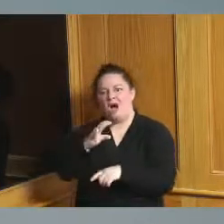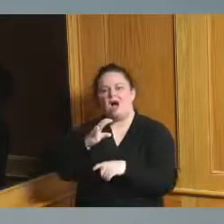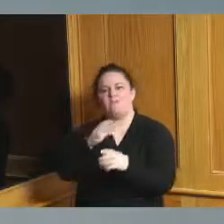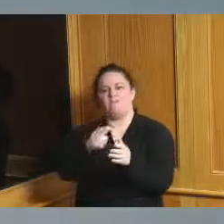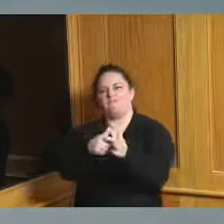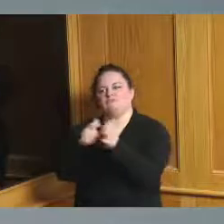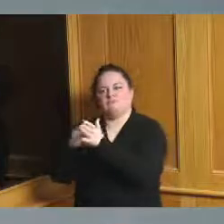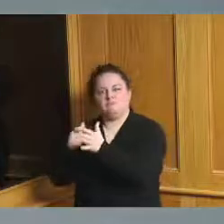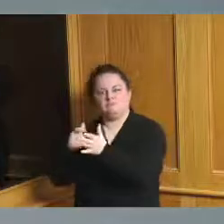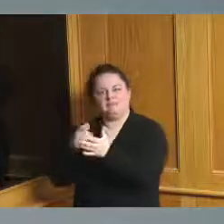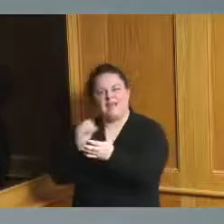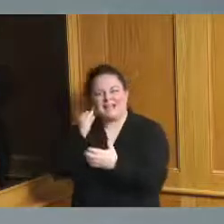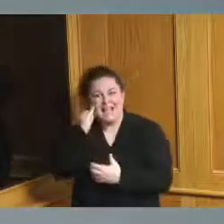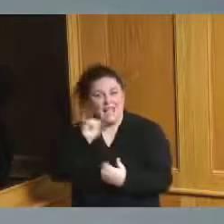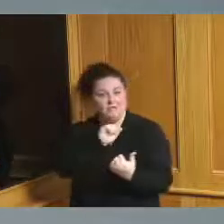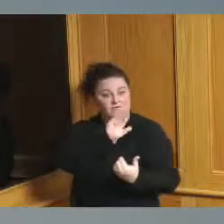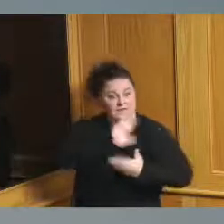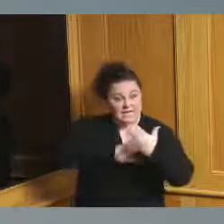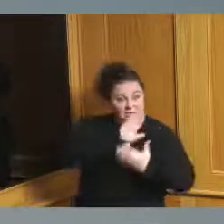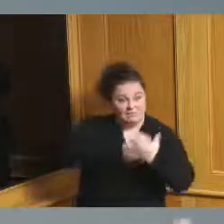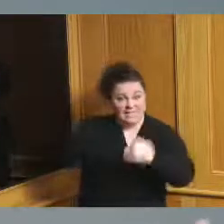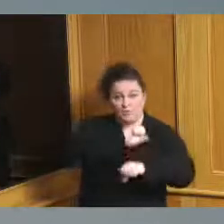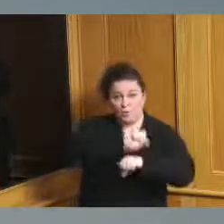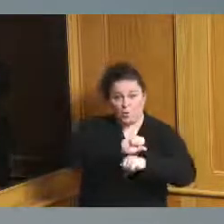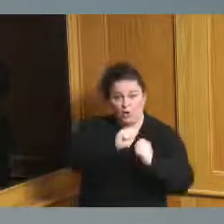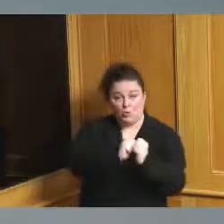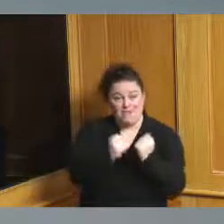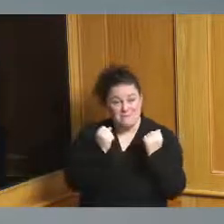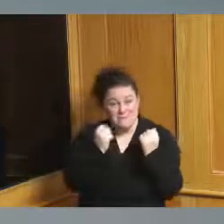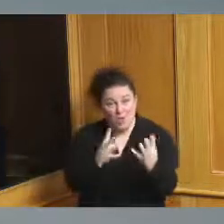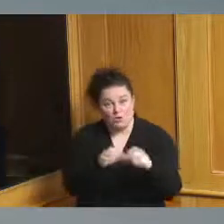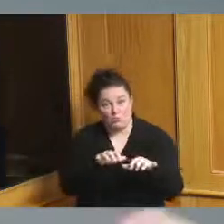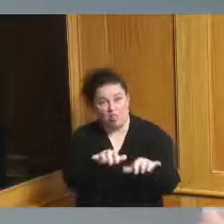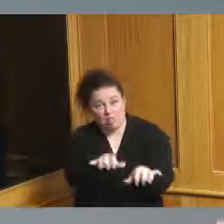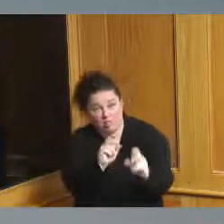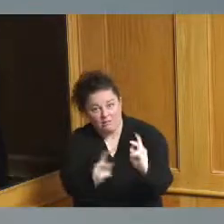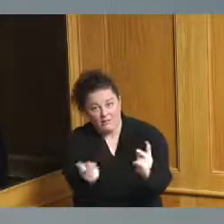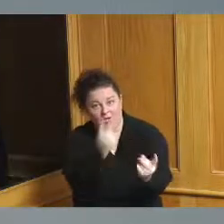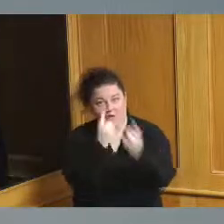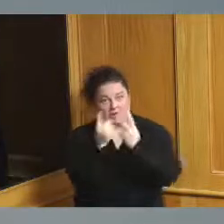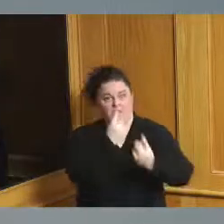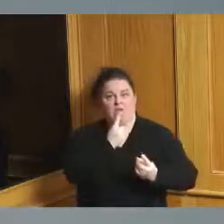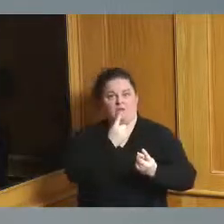there was face-to-face work with multiple people that led to elevated health risks